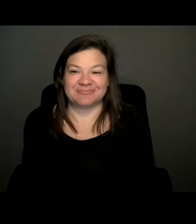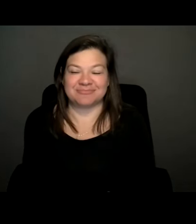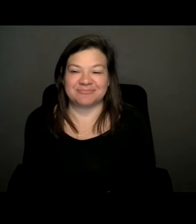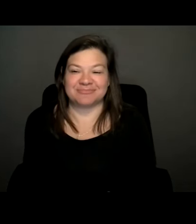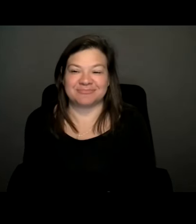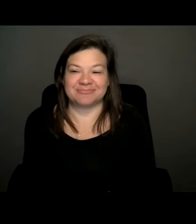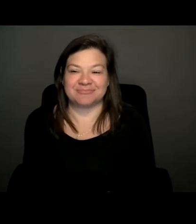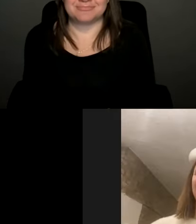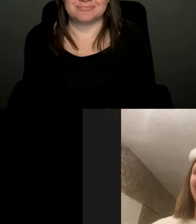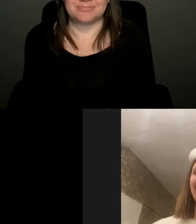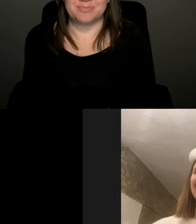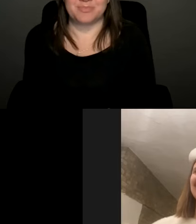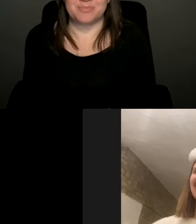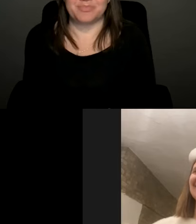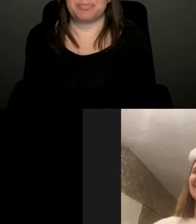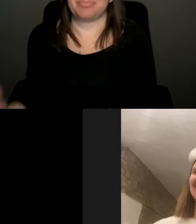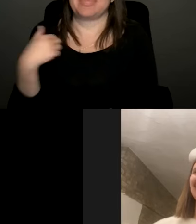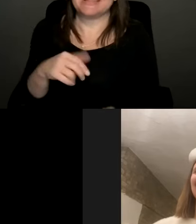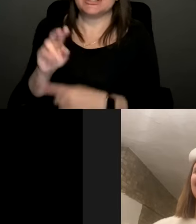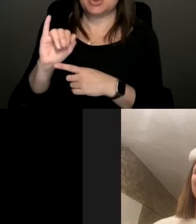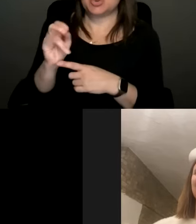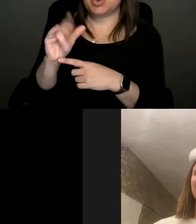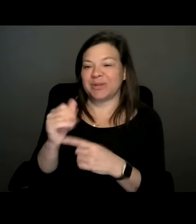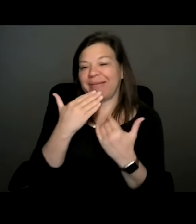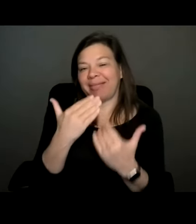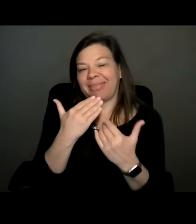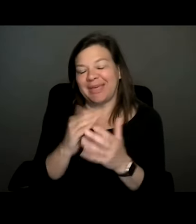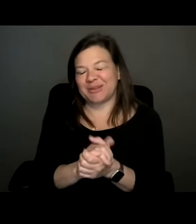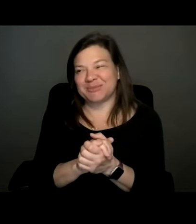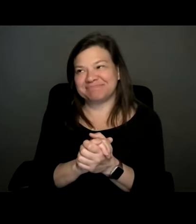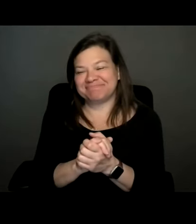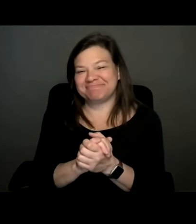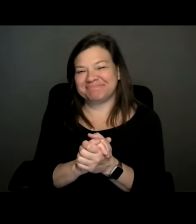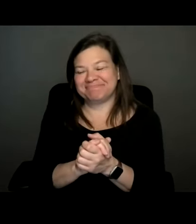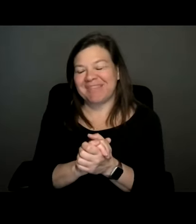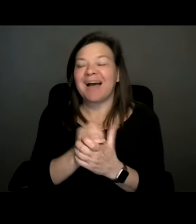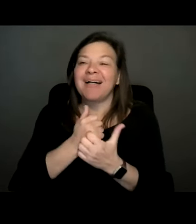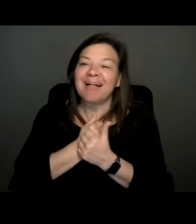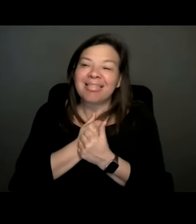This is Julia. Thank you. I loved sort of the themes of humanity